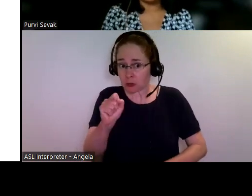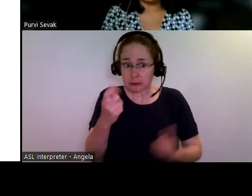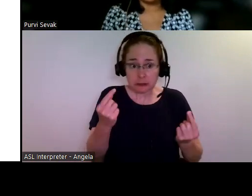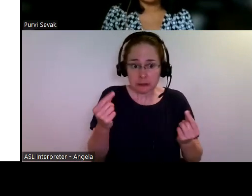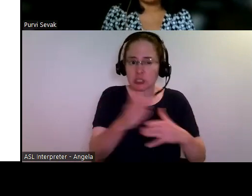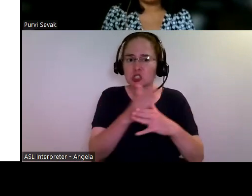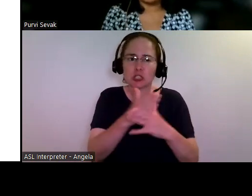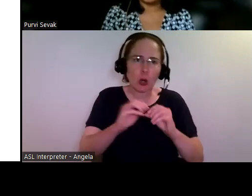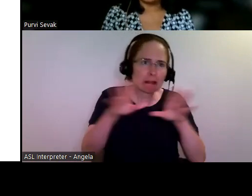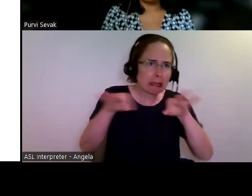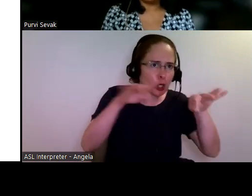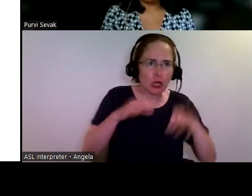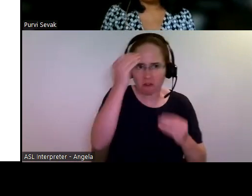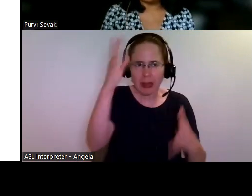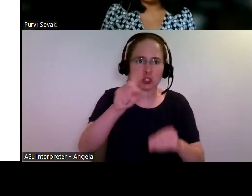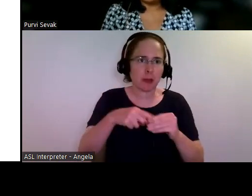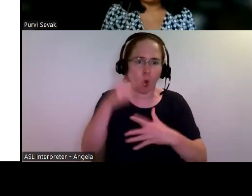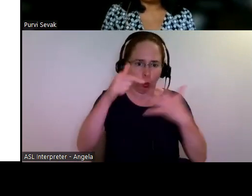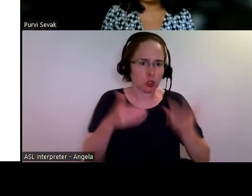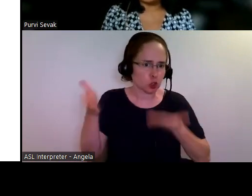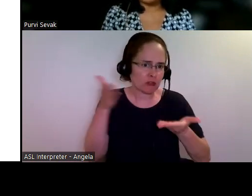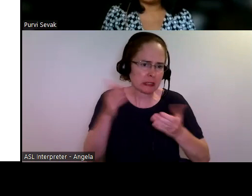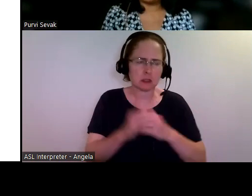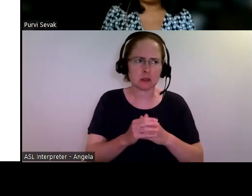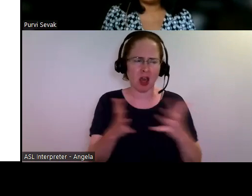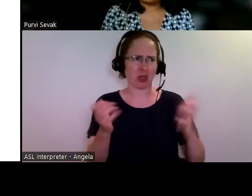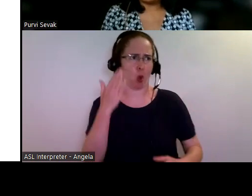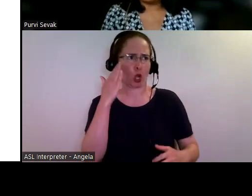the services they are providing. They want to know what they're signing up for and want to